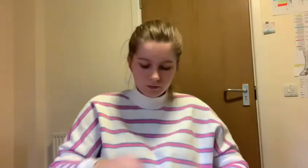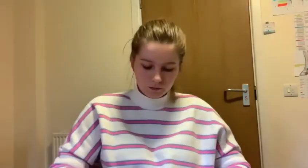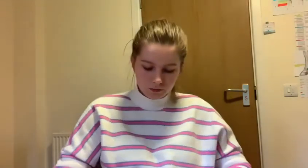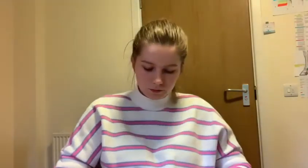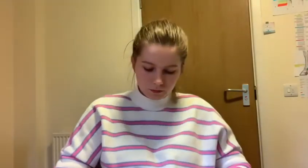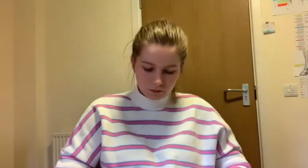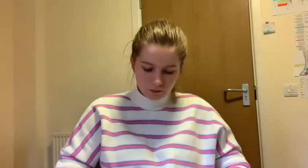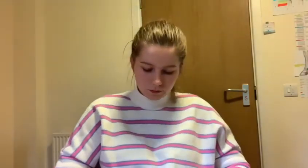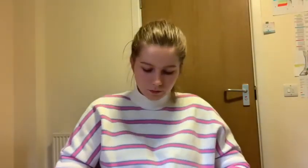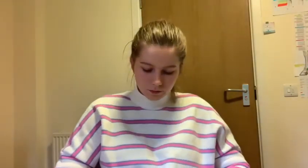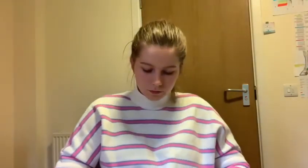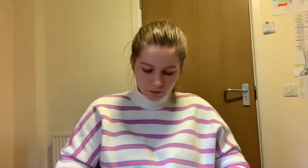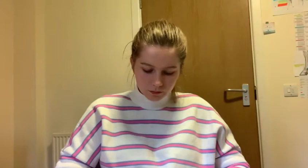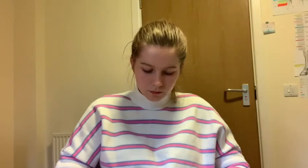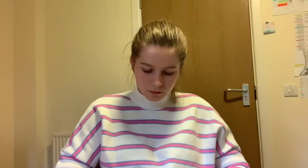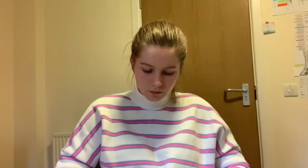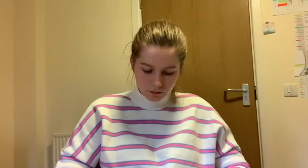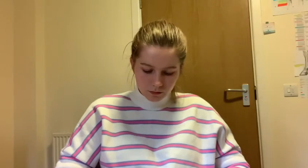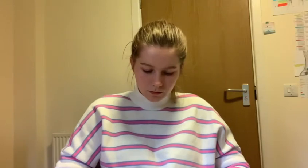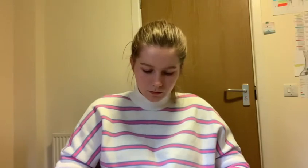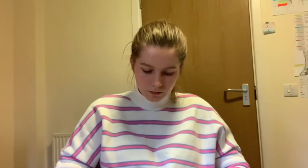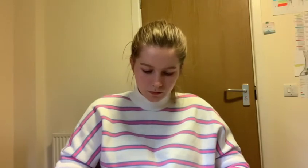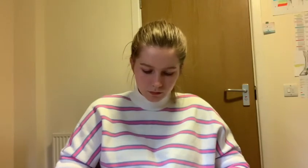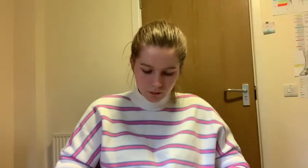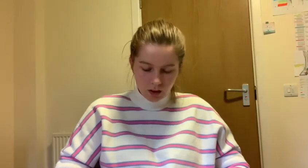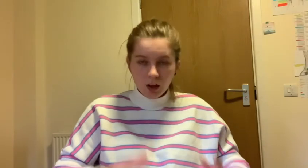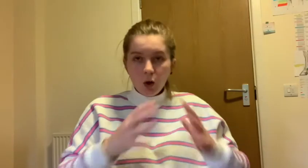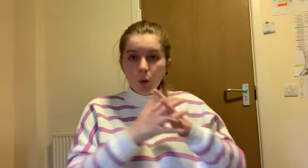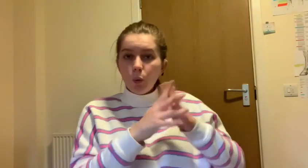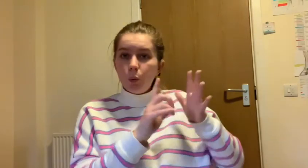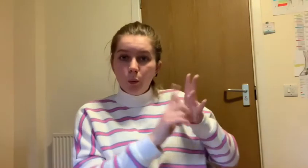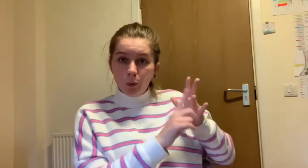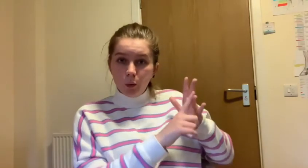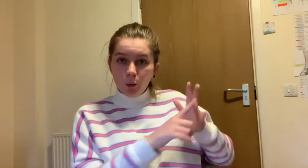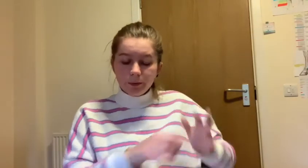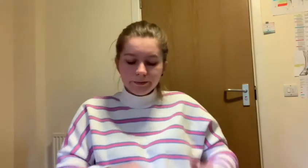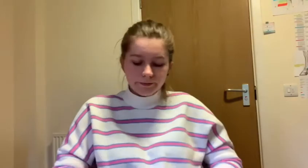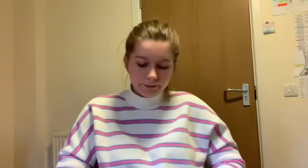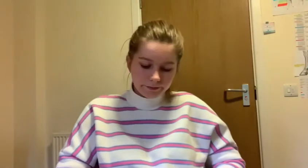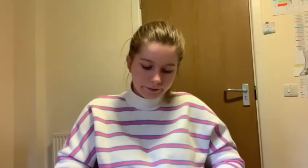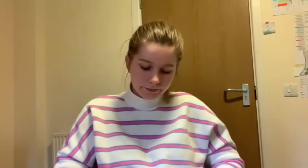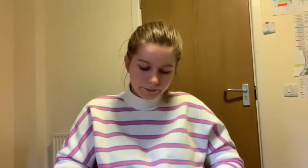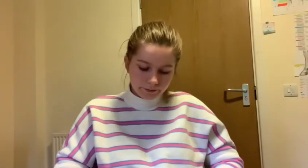*Music in the background* "Woo"